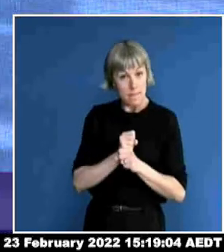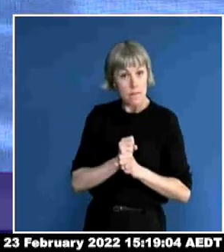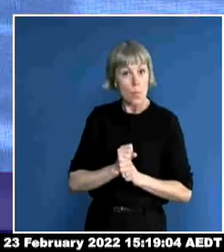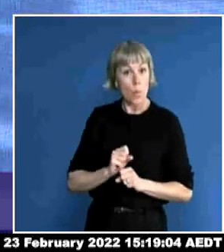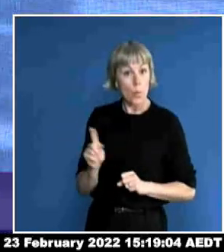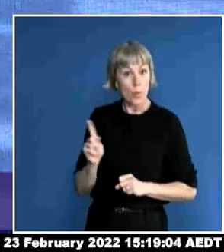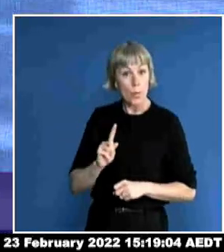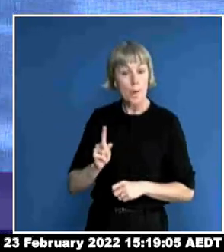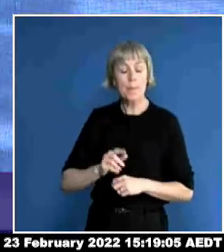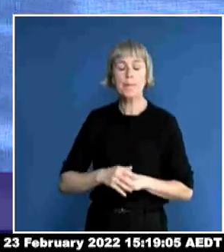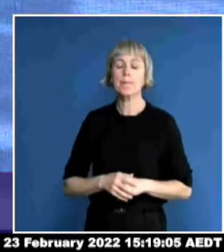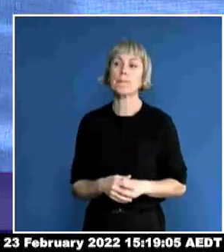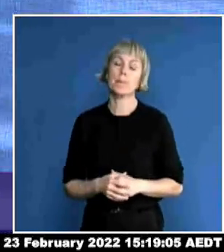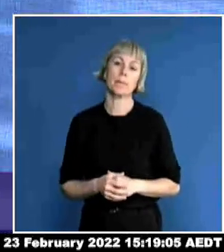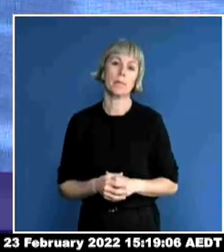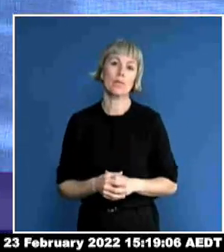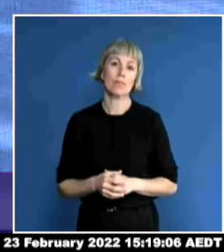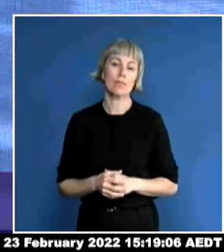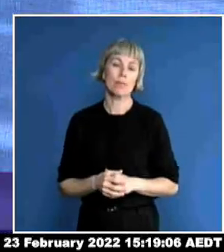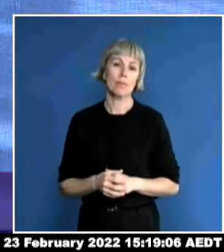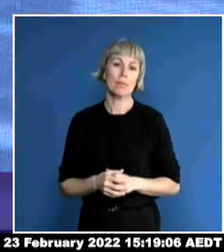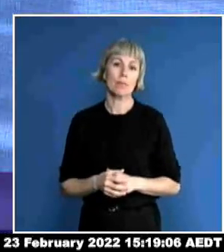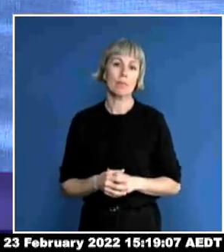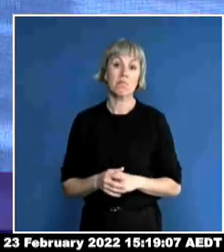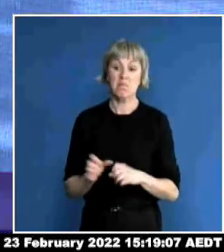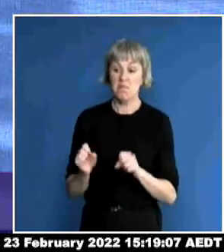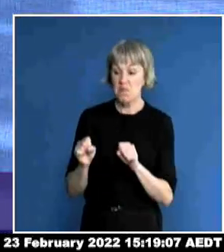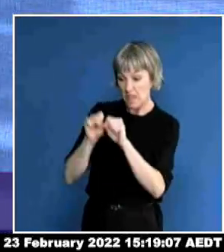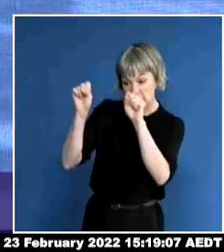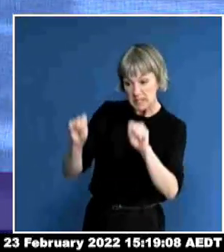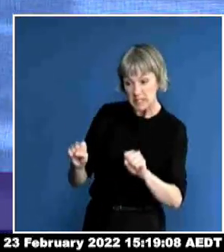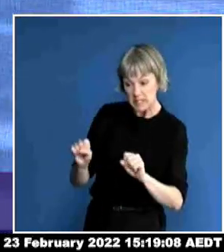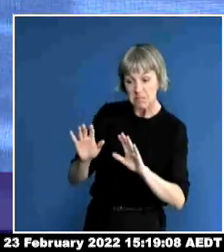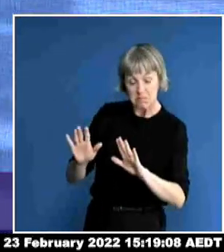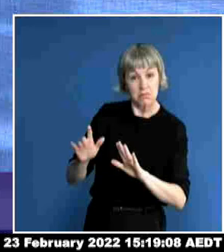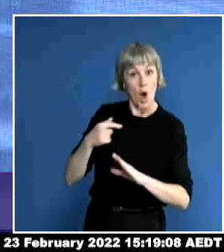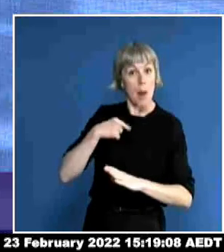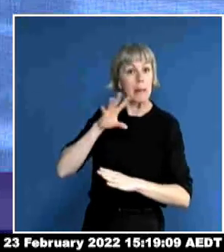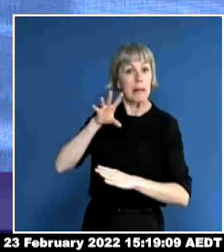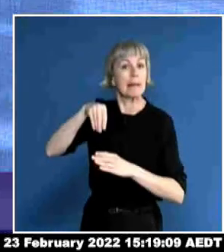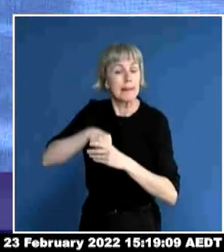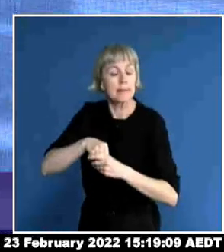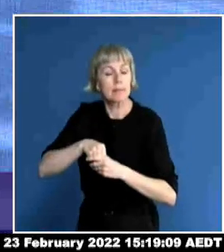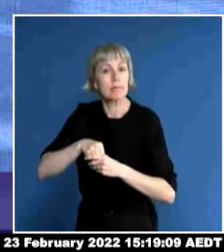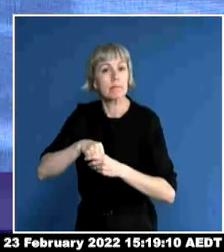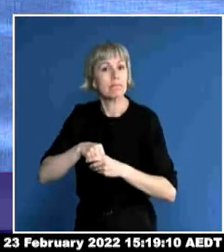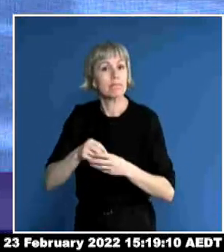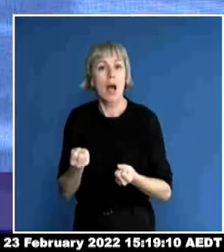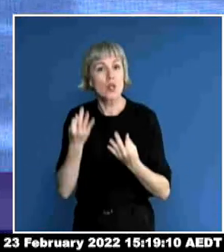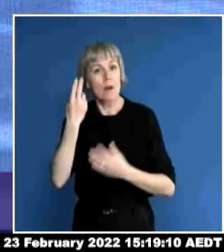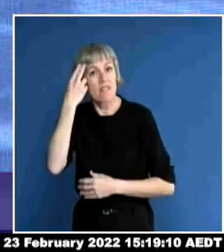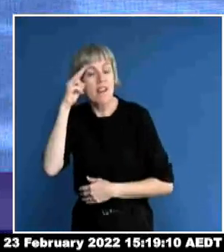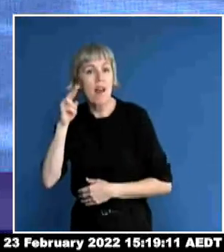I'm defined by a number, and there is multiple departments that have boxes.